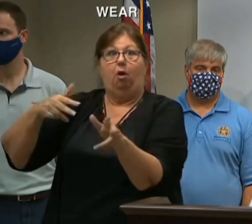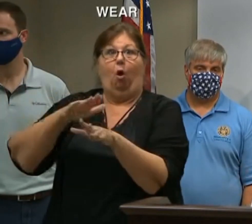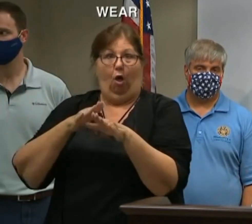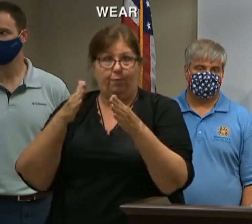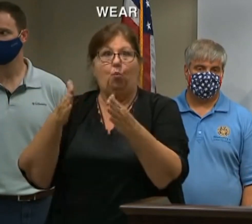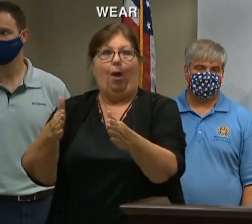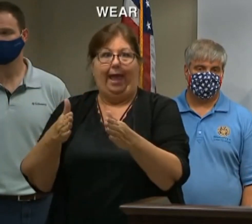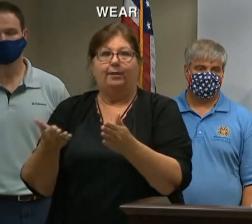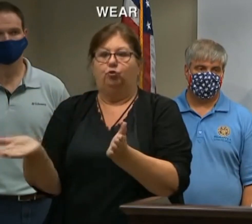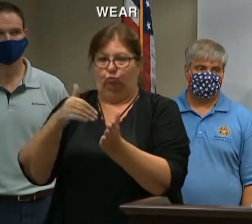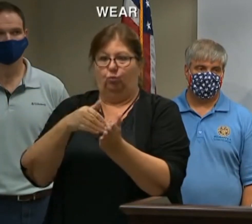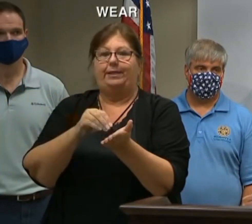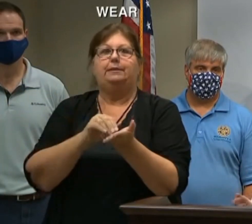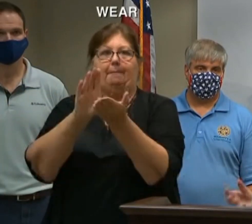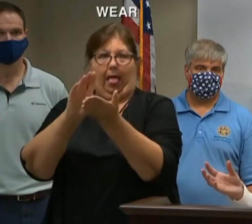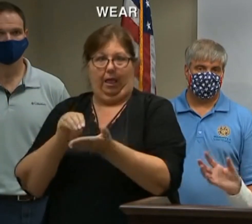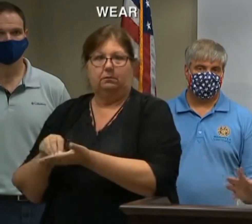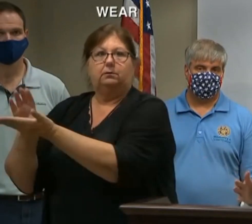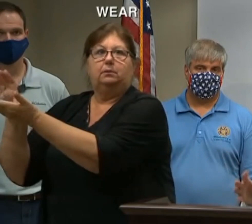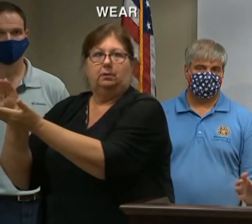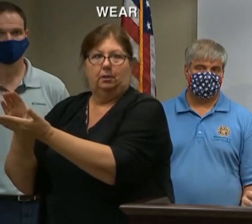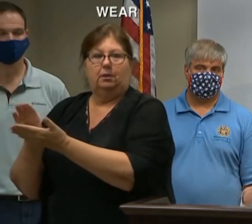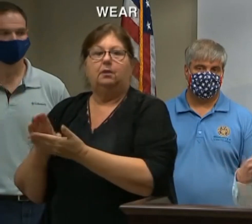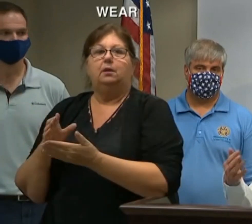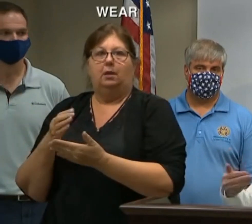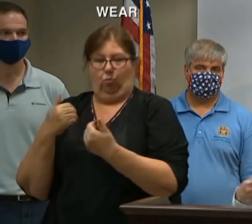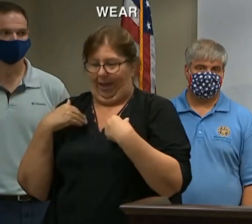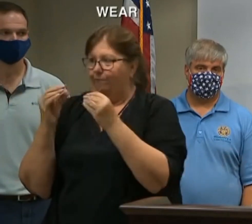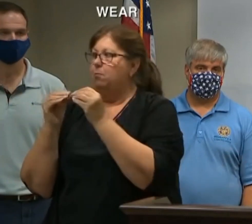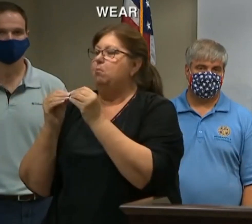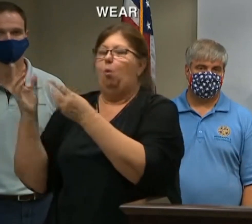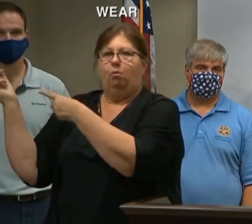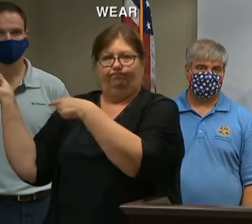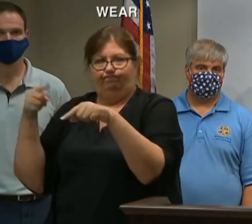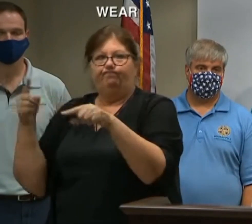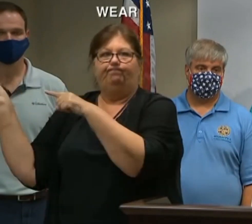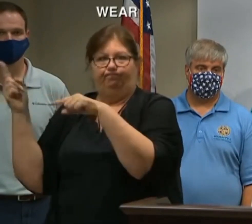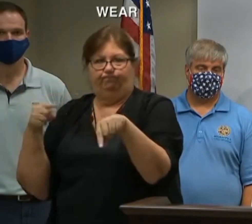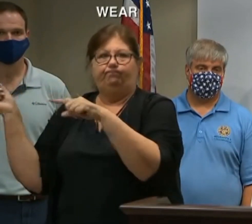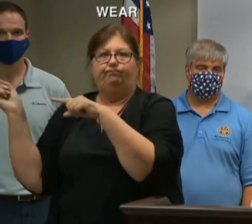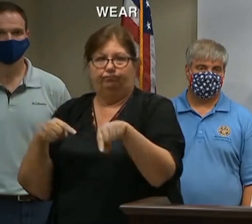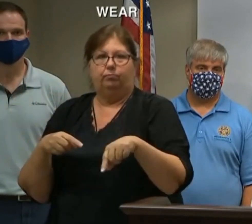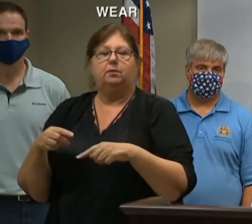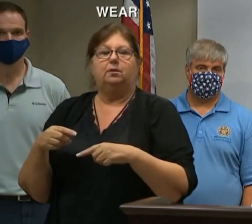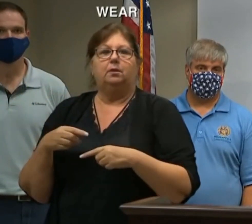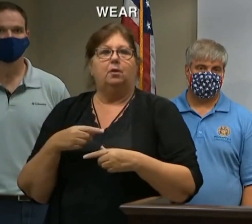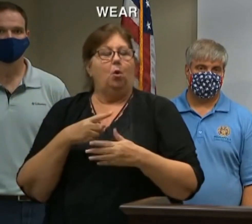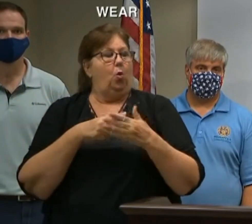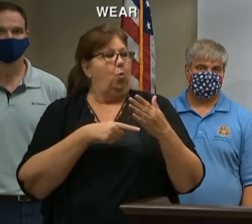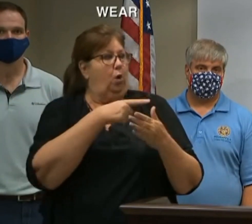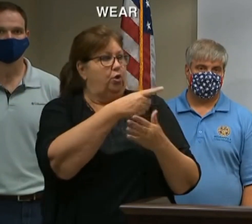some of them were replenished but we do have more coming in to replenish all of them and what would your message be to people